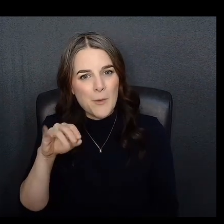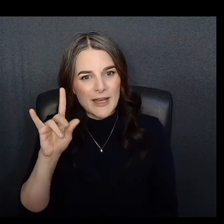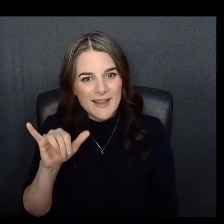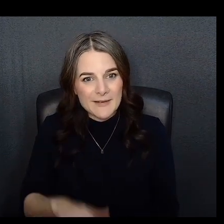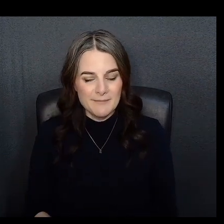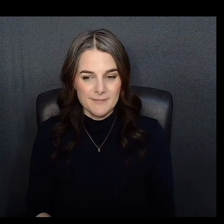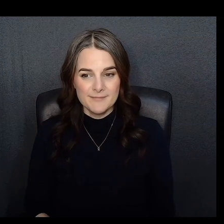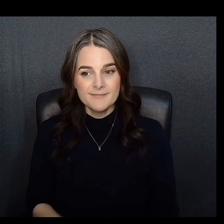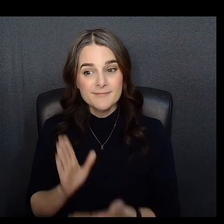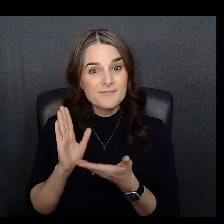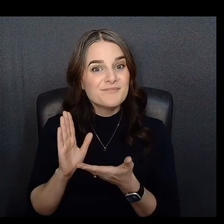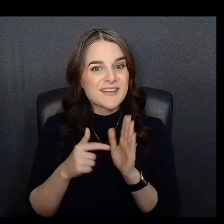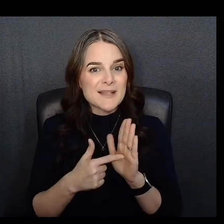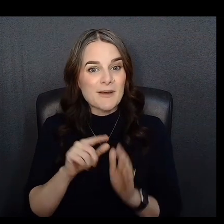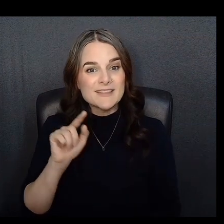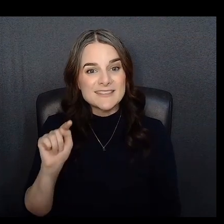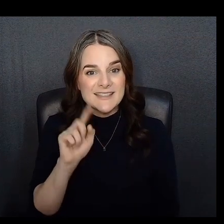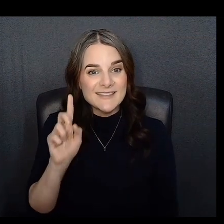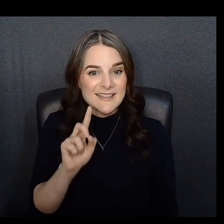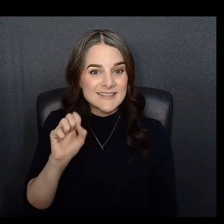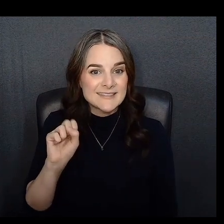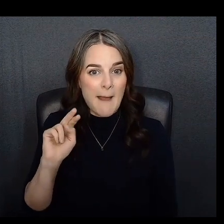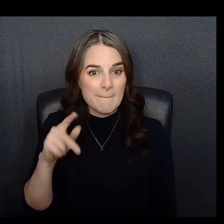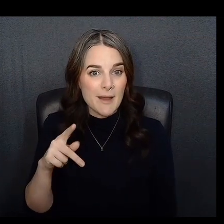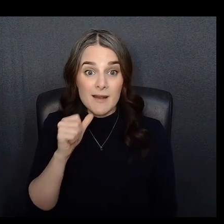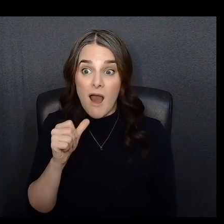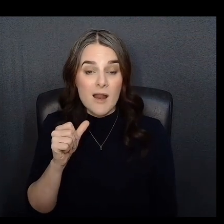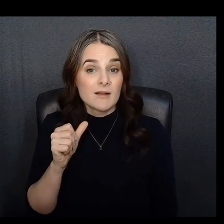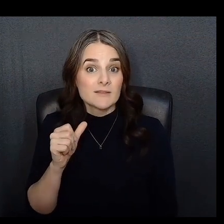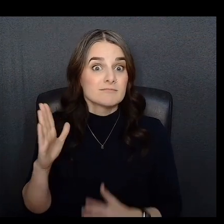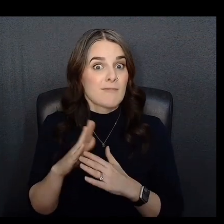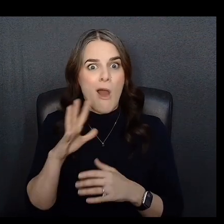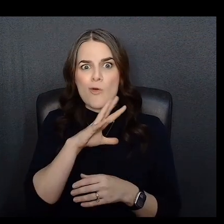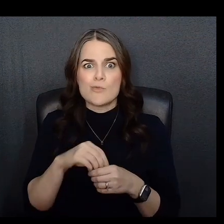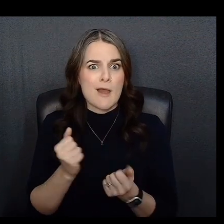Again, not the most inclusive default list here, but it's a start.